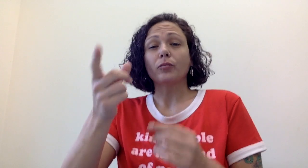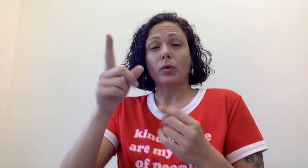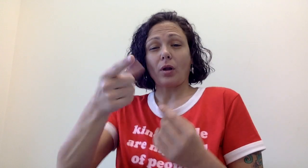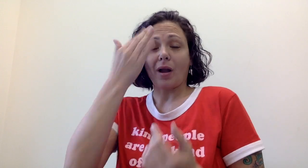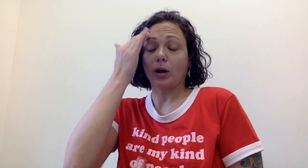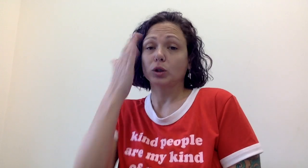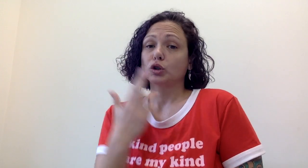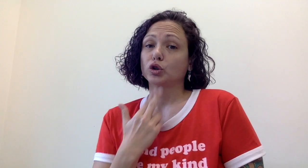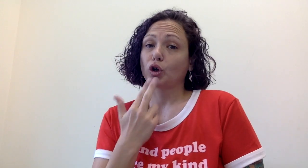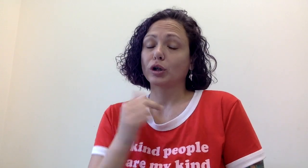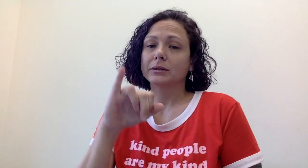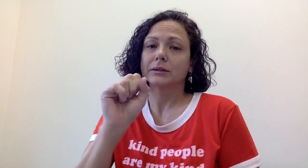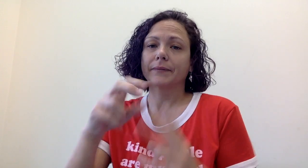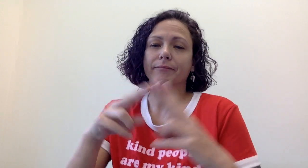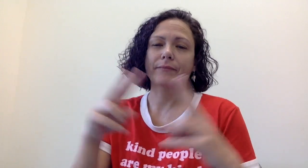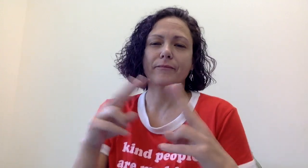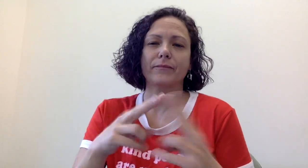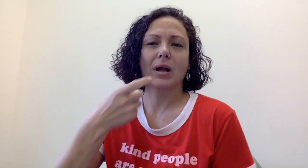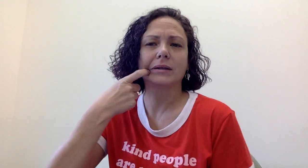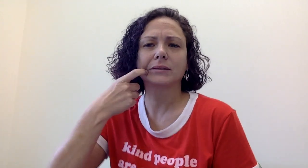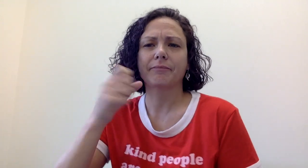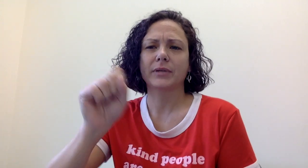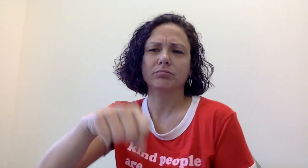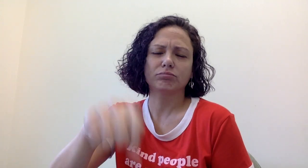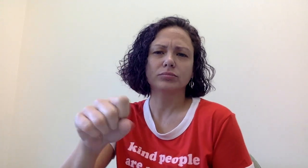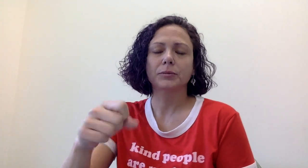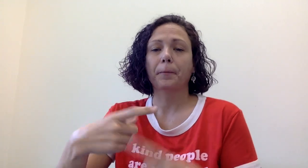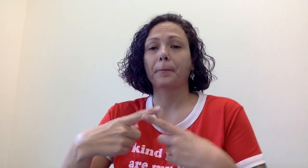I know sugar is extremely addictive,